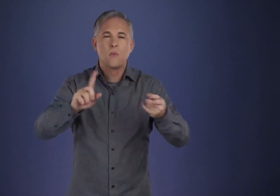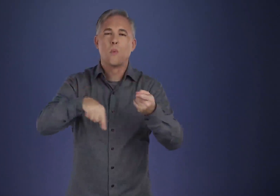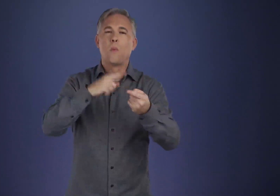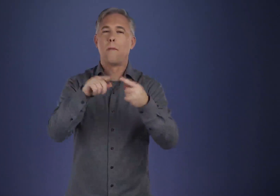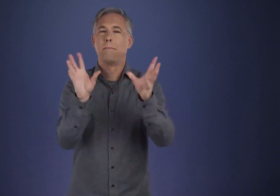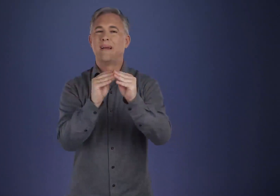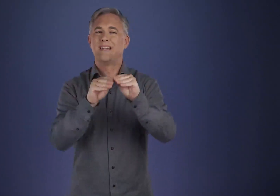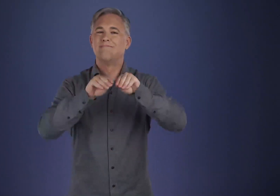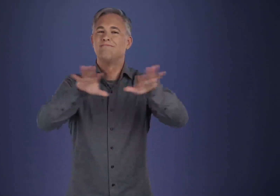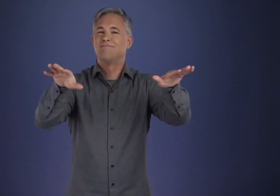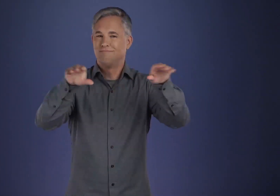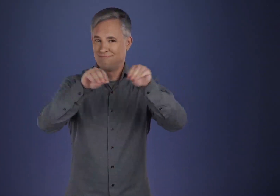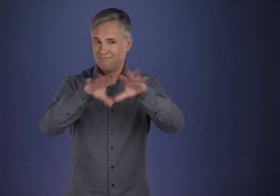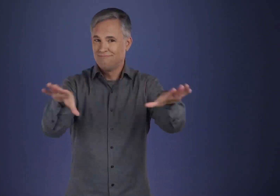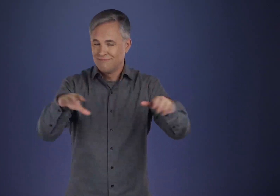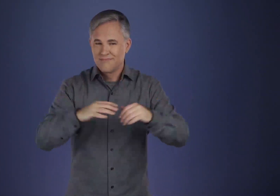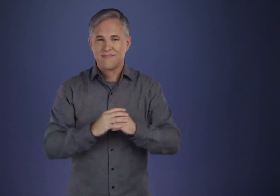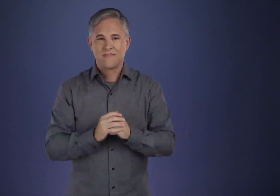that enable the group to function.